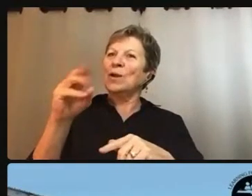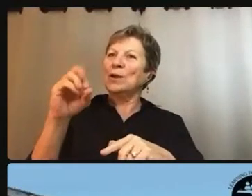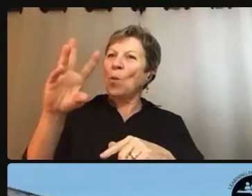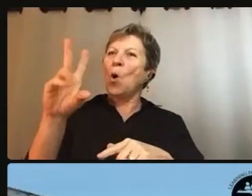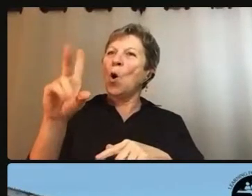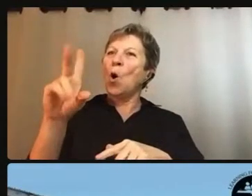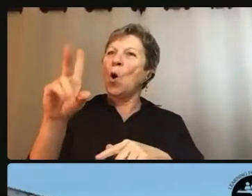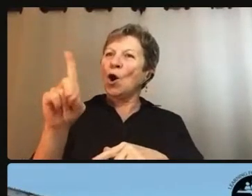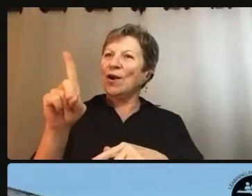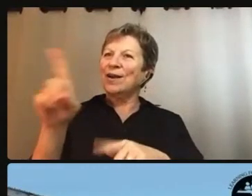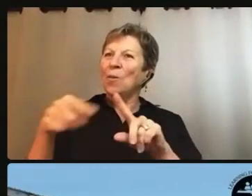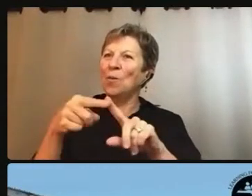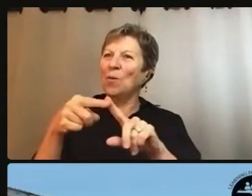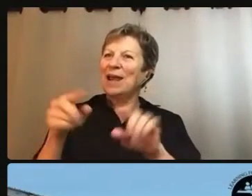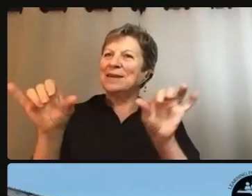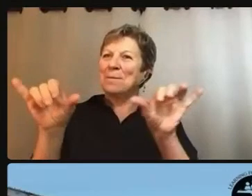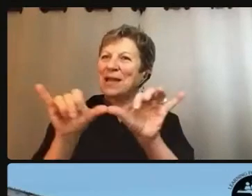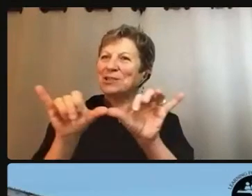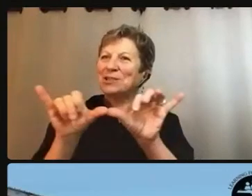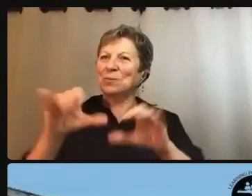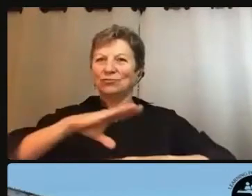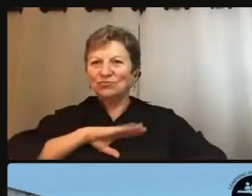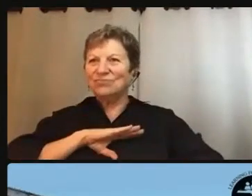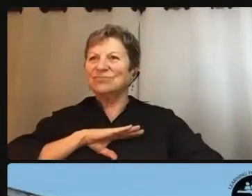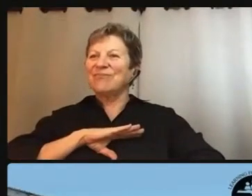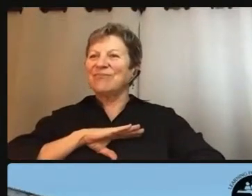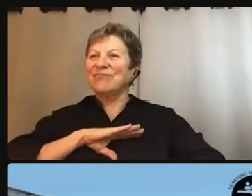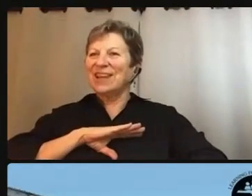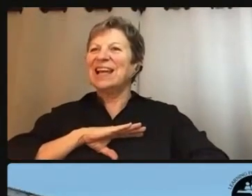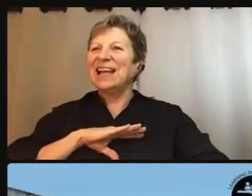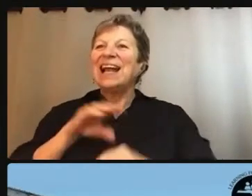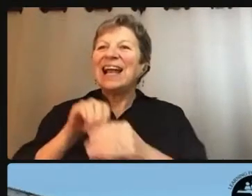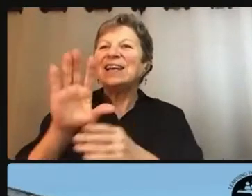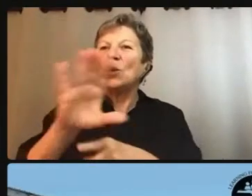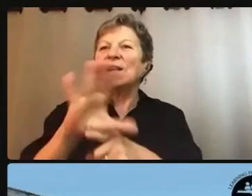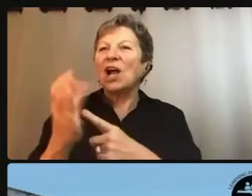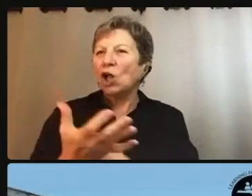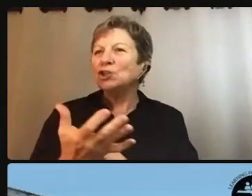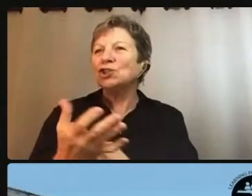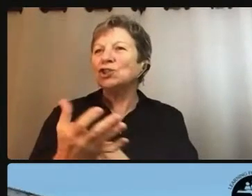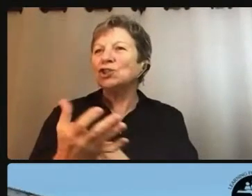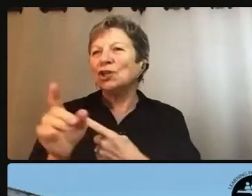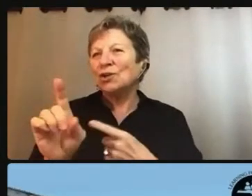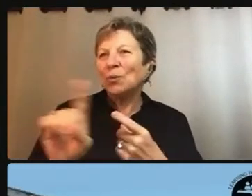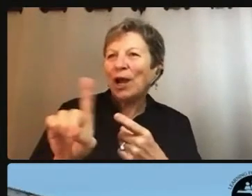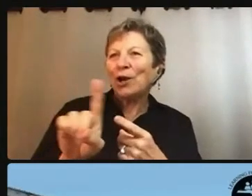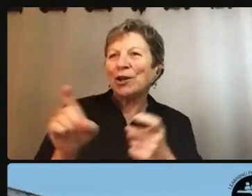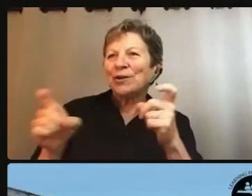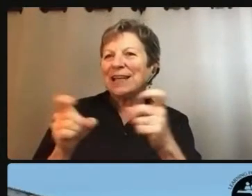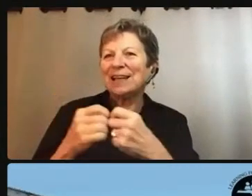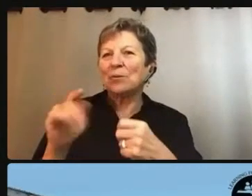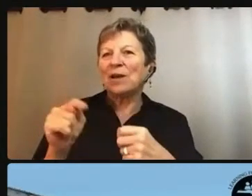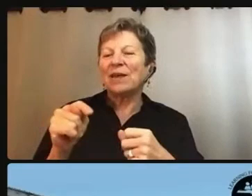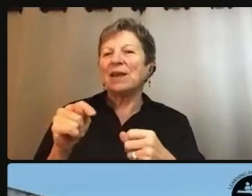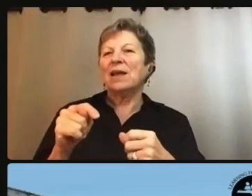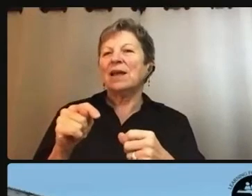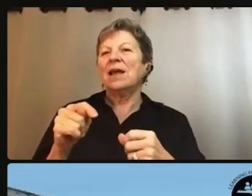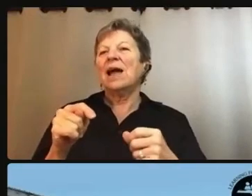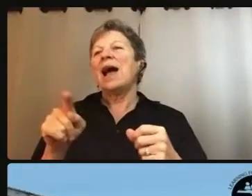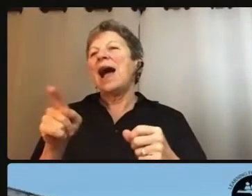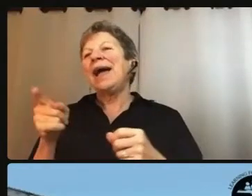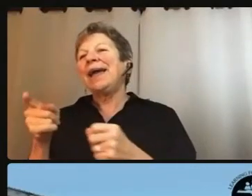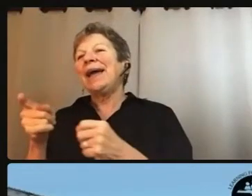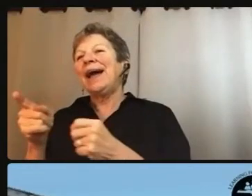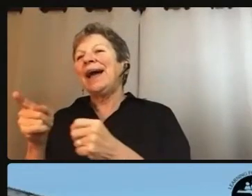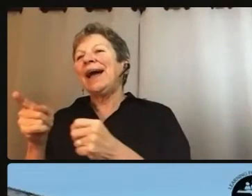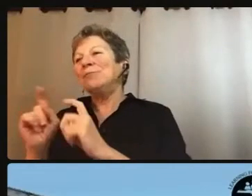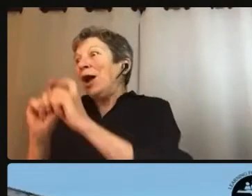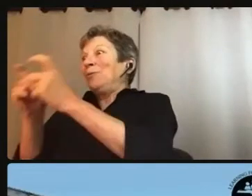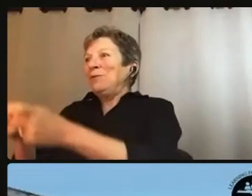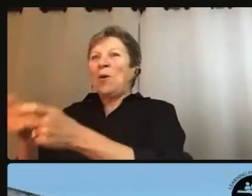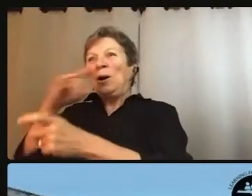TO IMPLEMENT IT AND TO REWARD